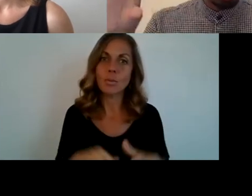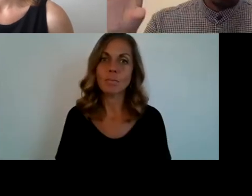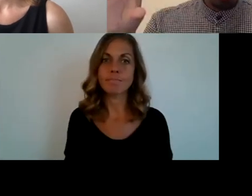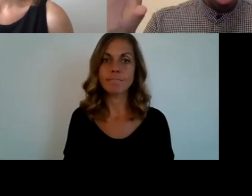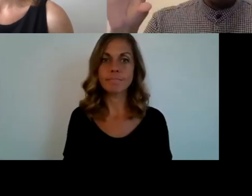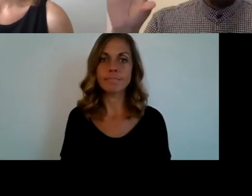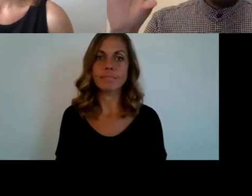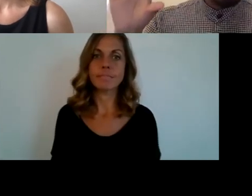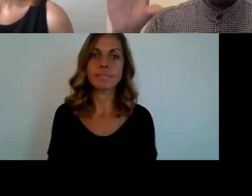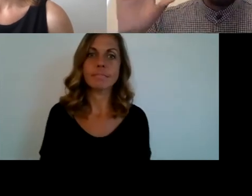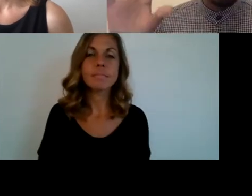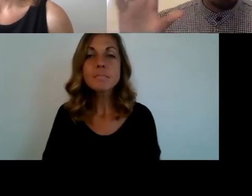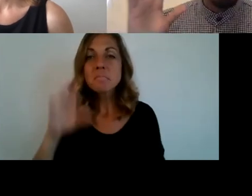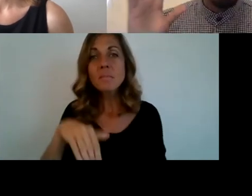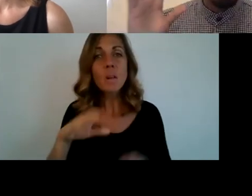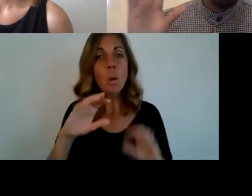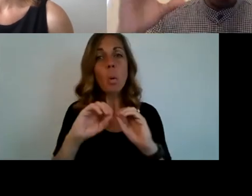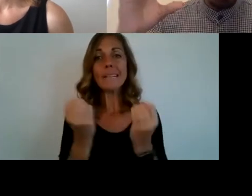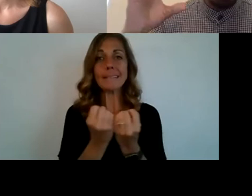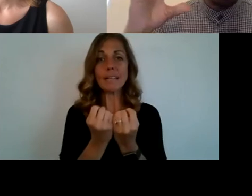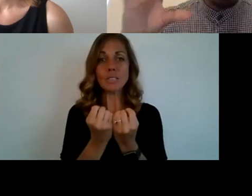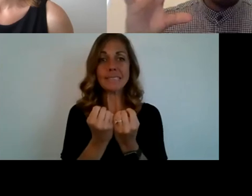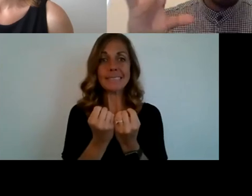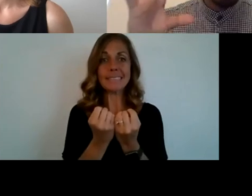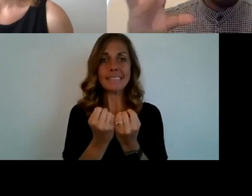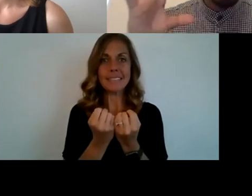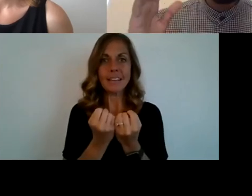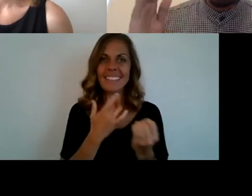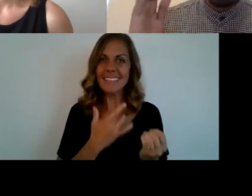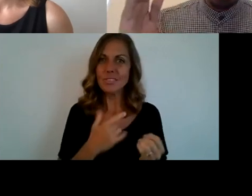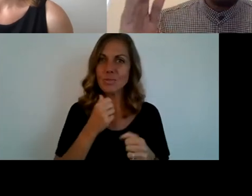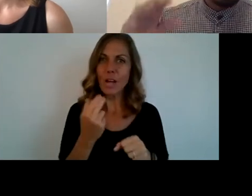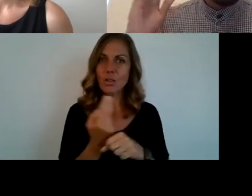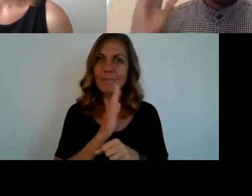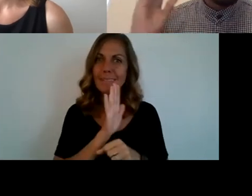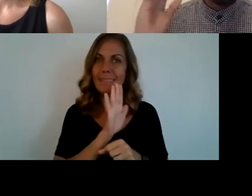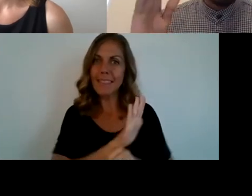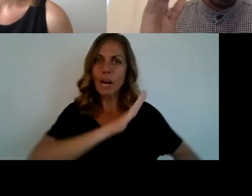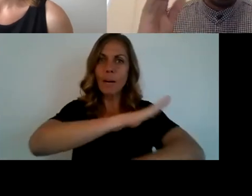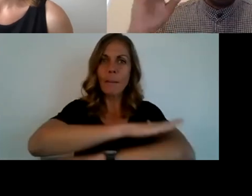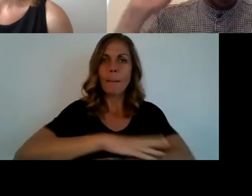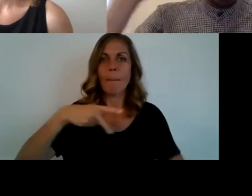organization, organizations don't don't leverage their platforms enough to be that ally on